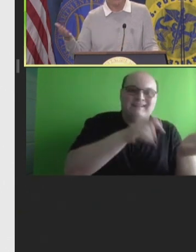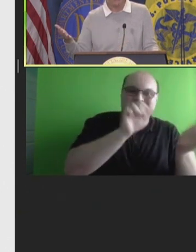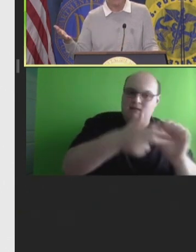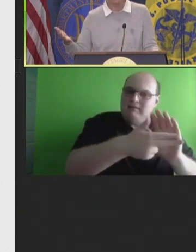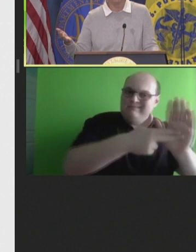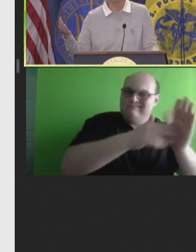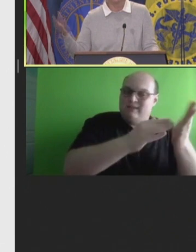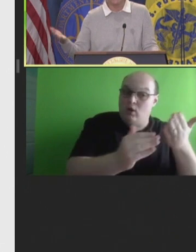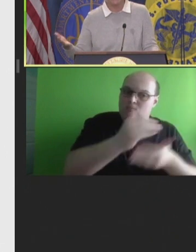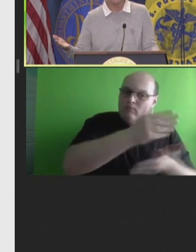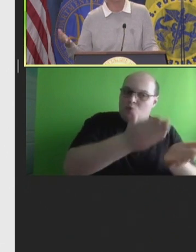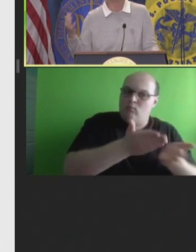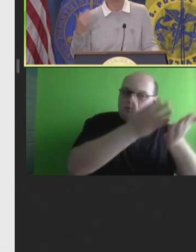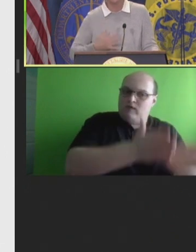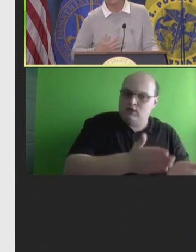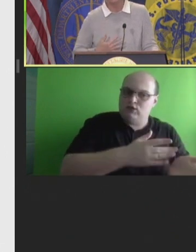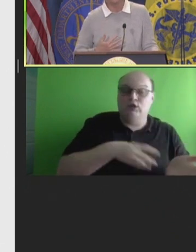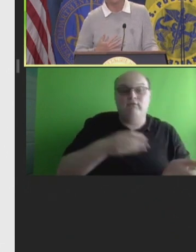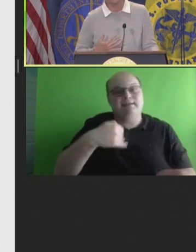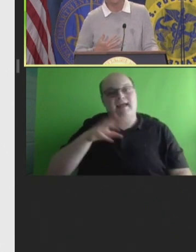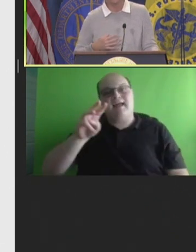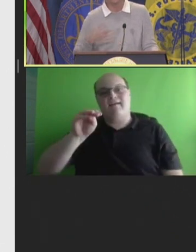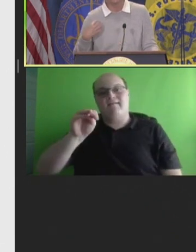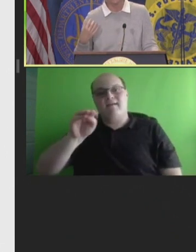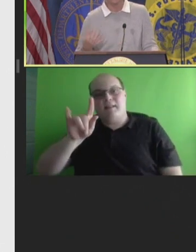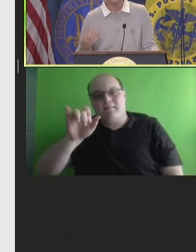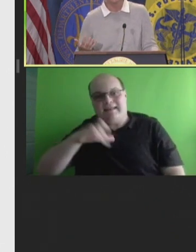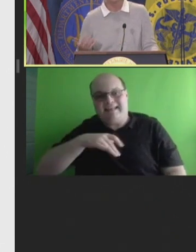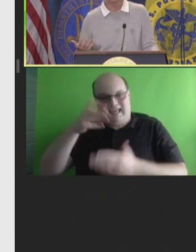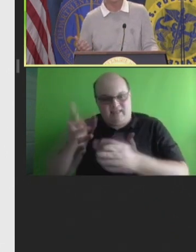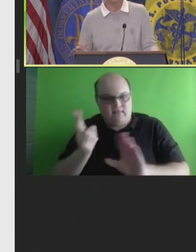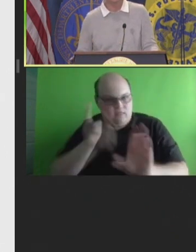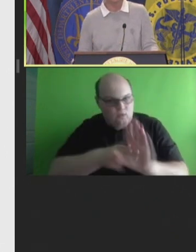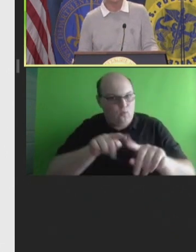the Medicaid person sitting there and talk with the pharmacy person and really work through this.